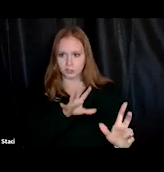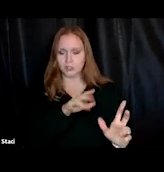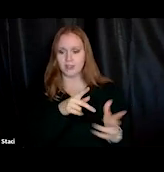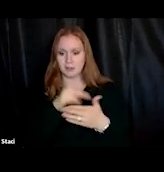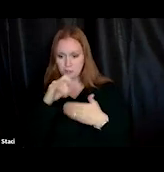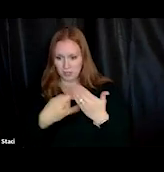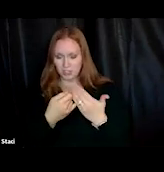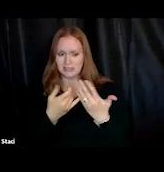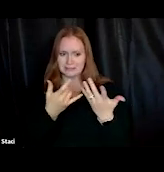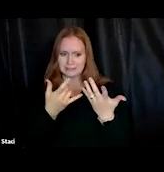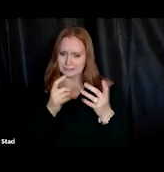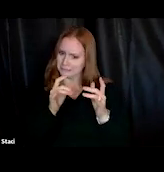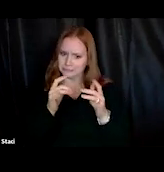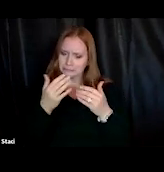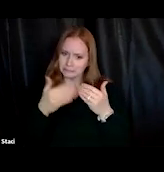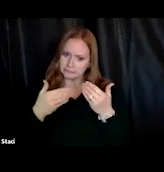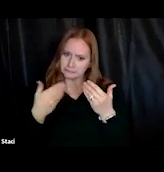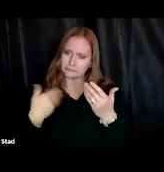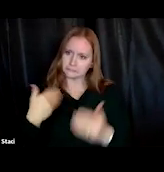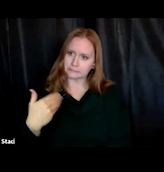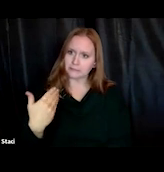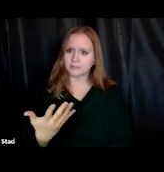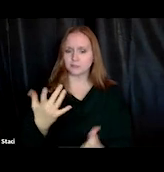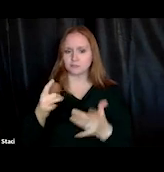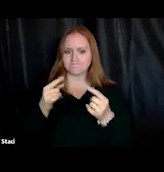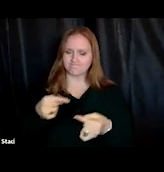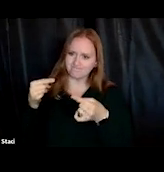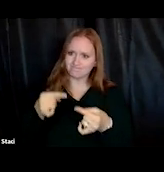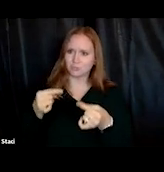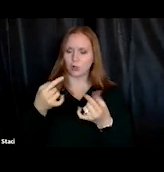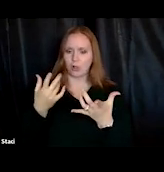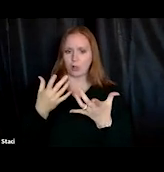to demonstrate improved outcomes with income growth.